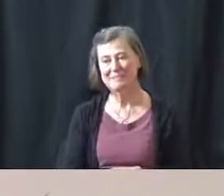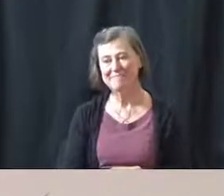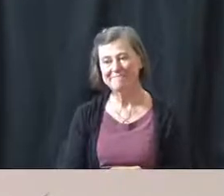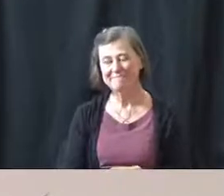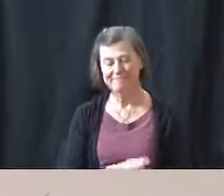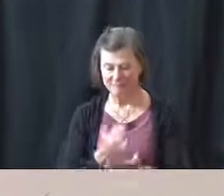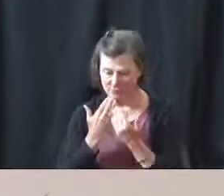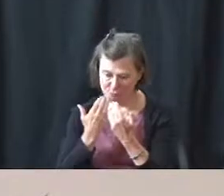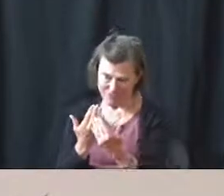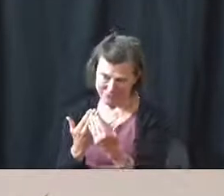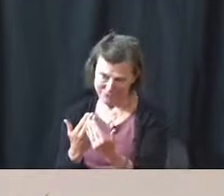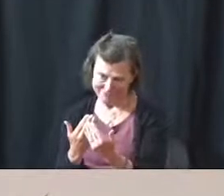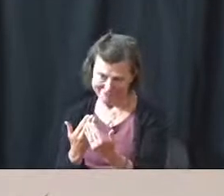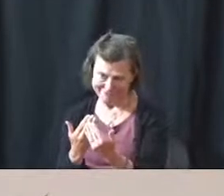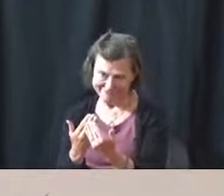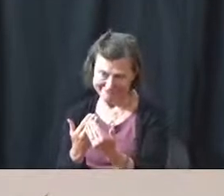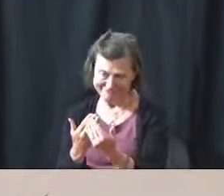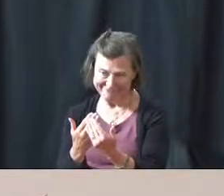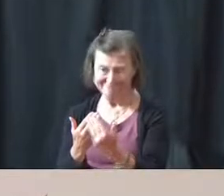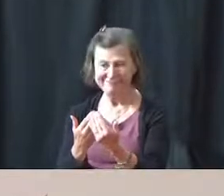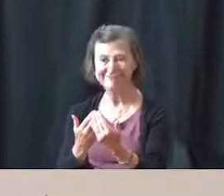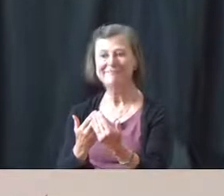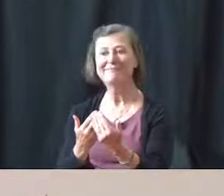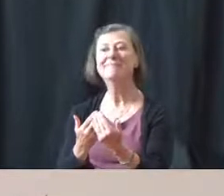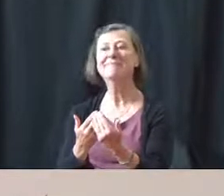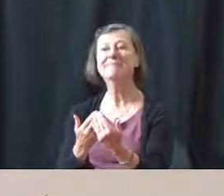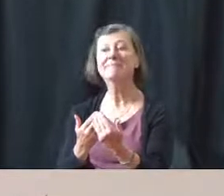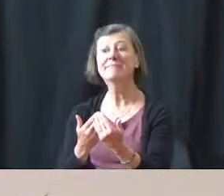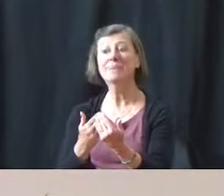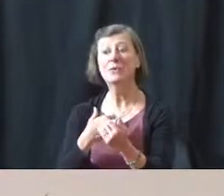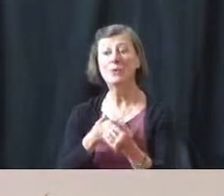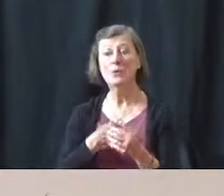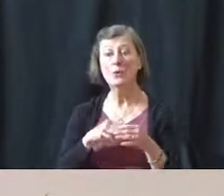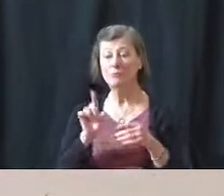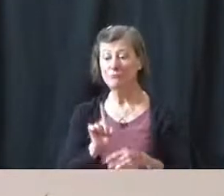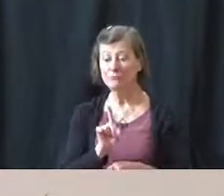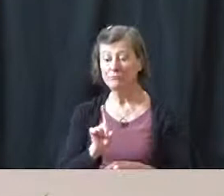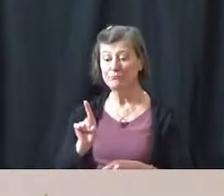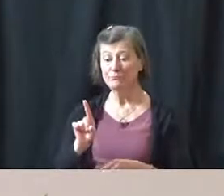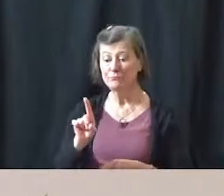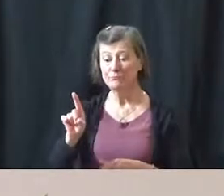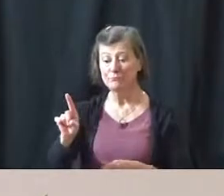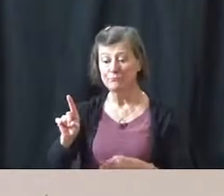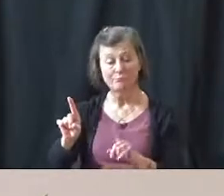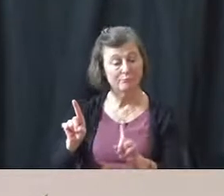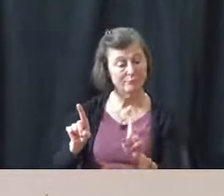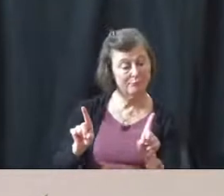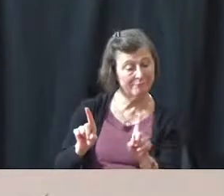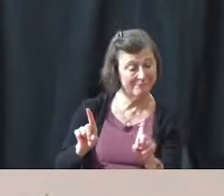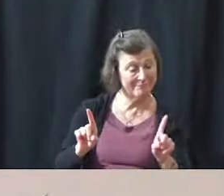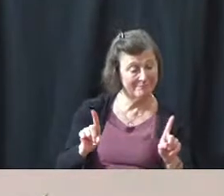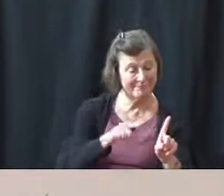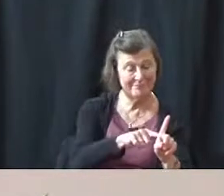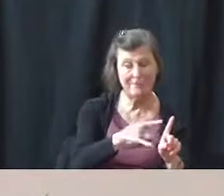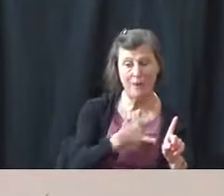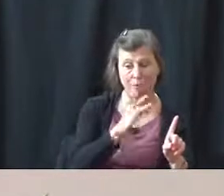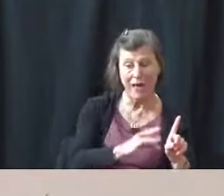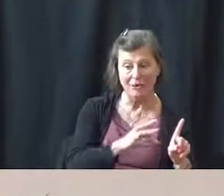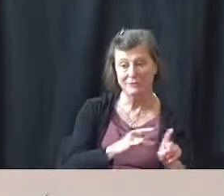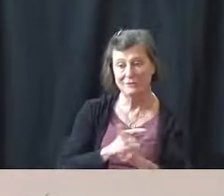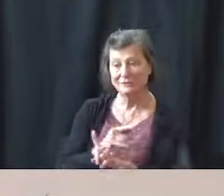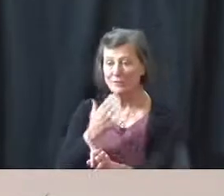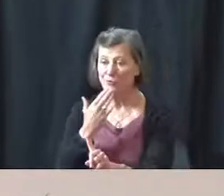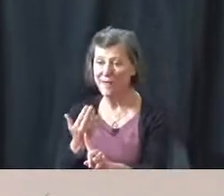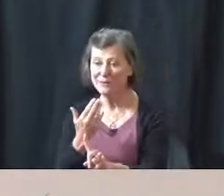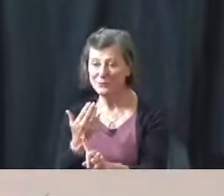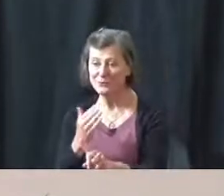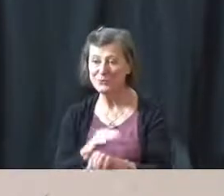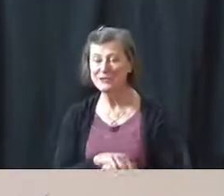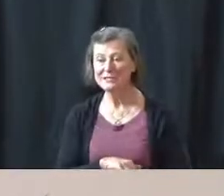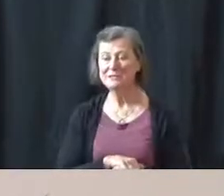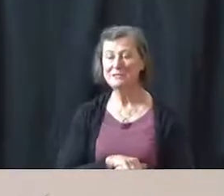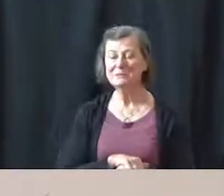And so, we walk the path of compassion and gratitude.